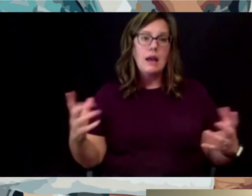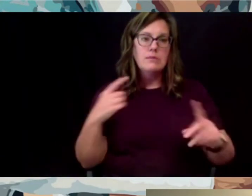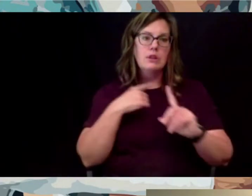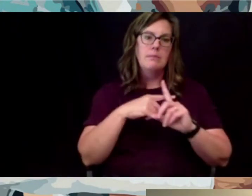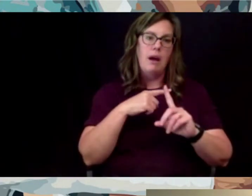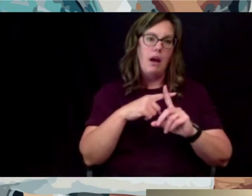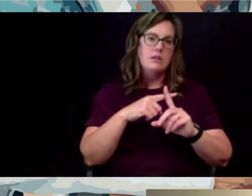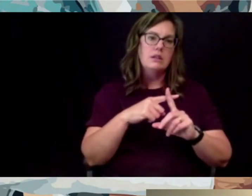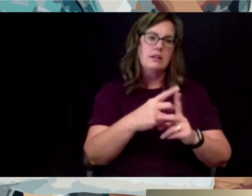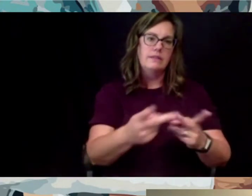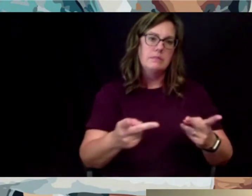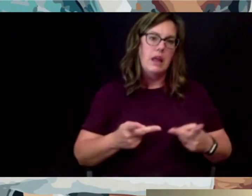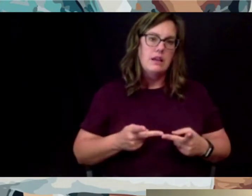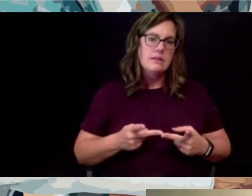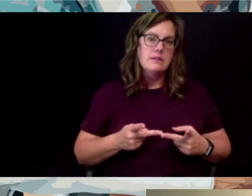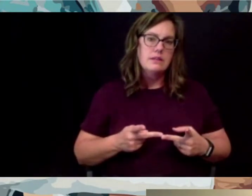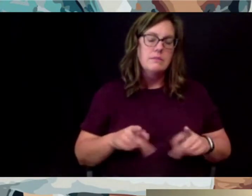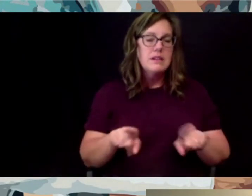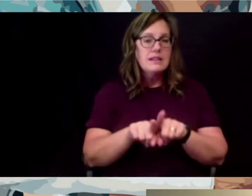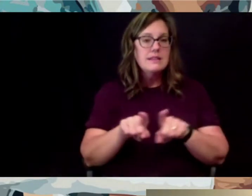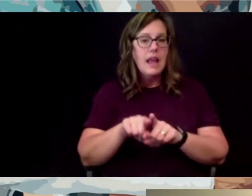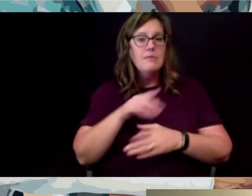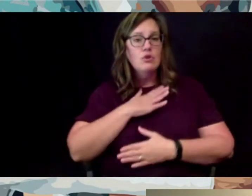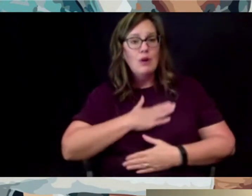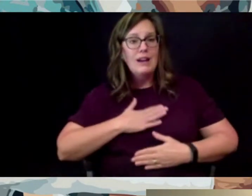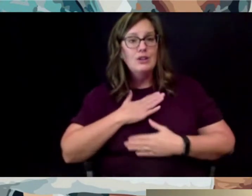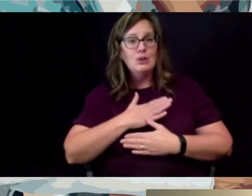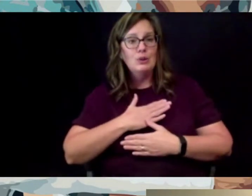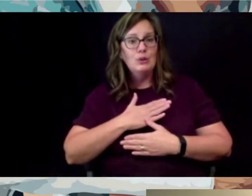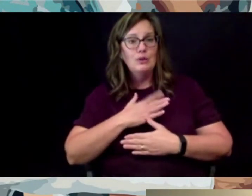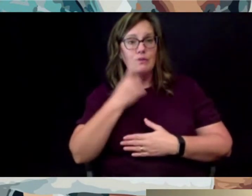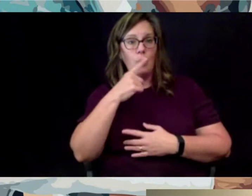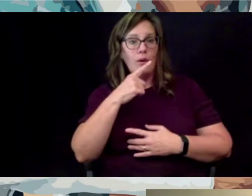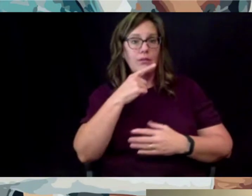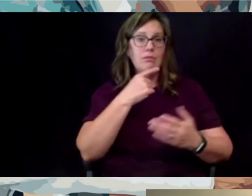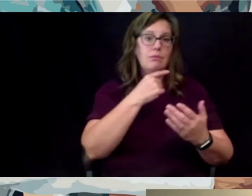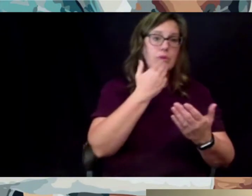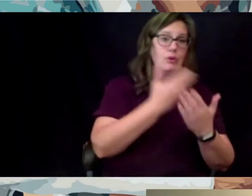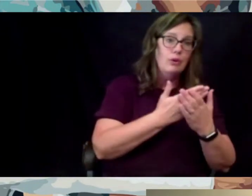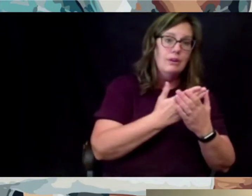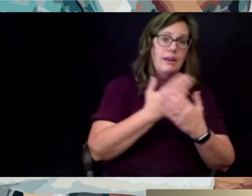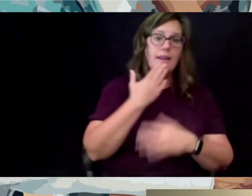because it's the same gratitude that you give for the good and the bad because it's all you